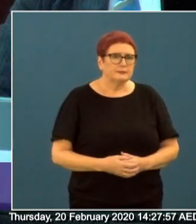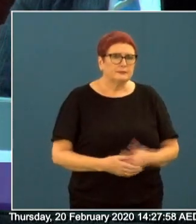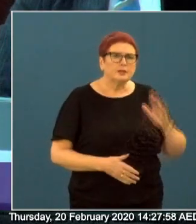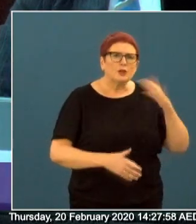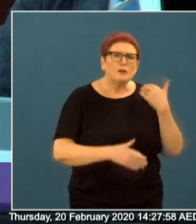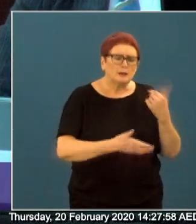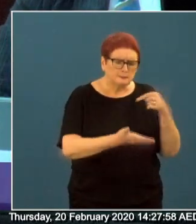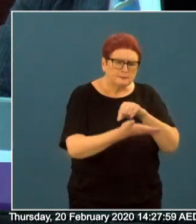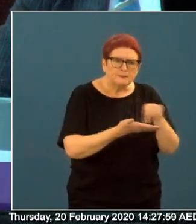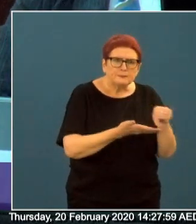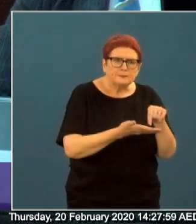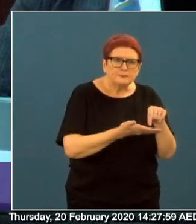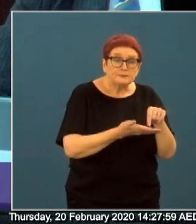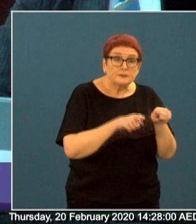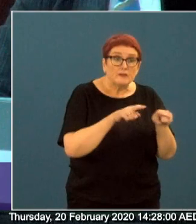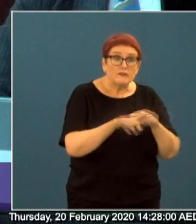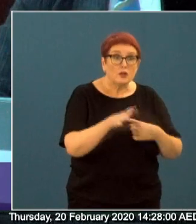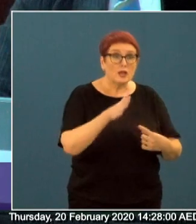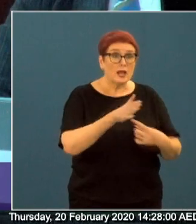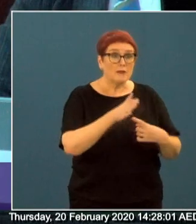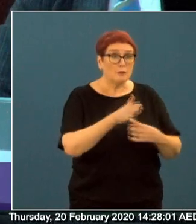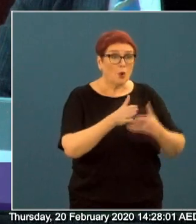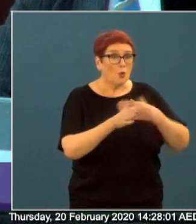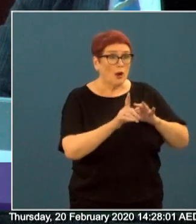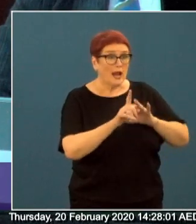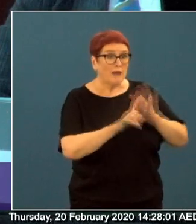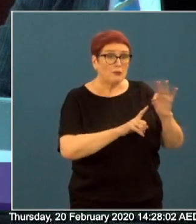Critical to improving health outcomes for people with intellectual disability